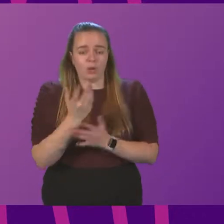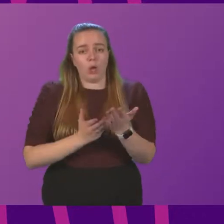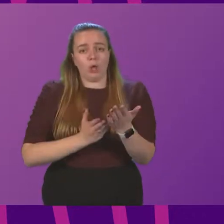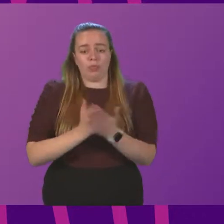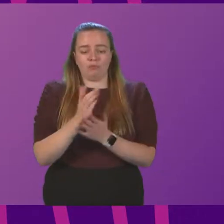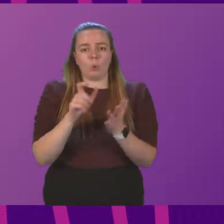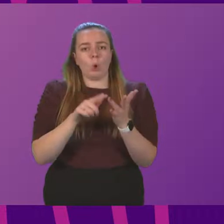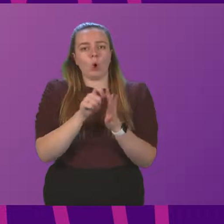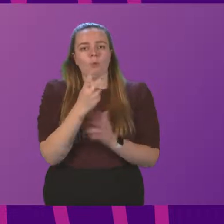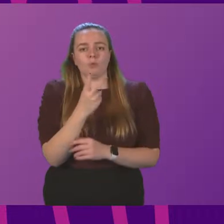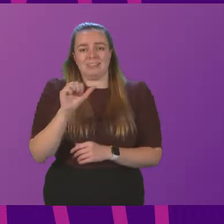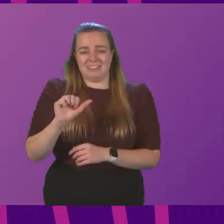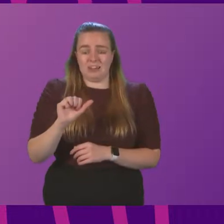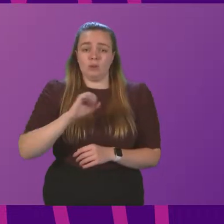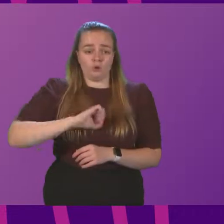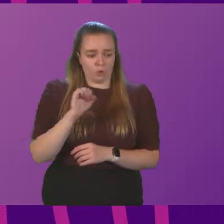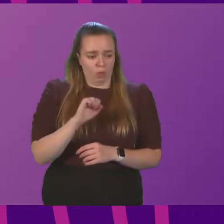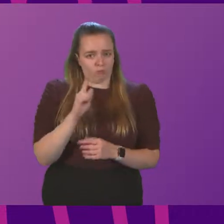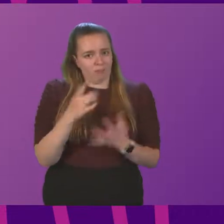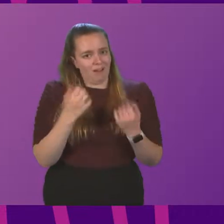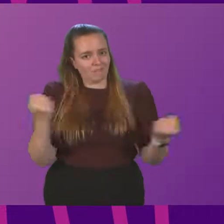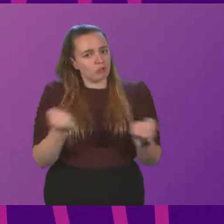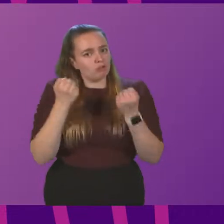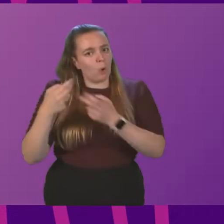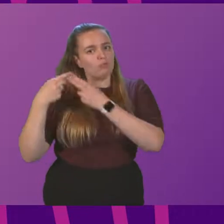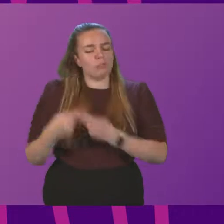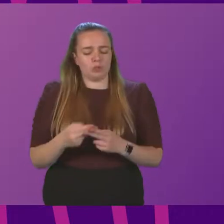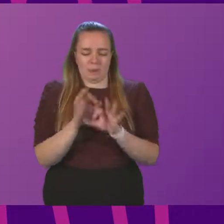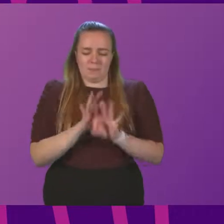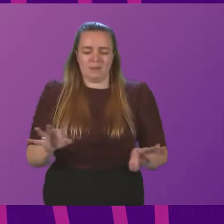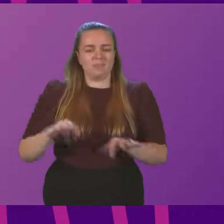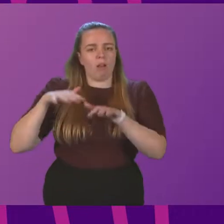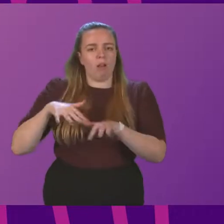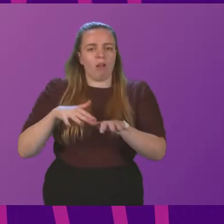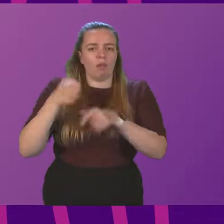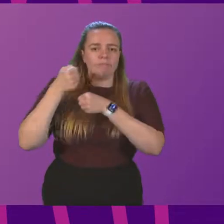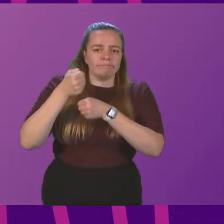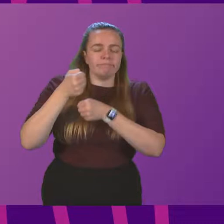COP26. Scotland rightly has a strong tradition of peaceful protest and demonstration. However,